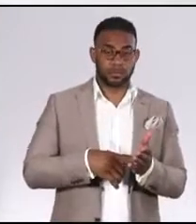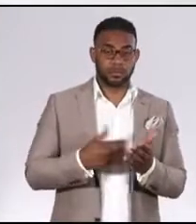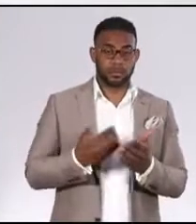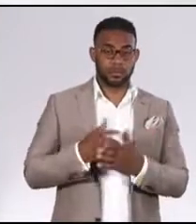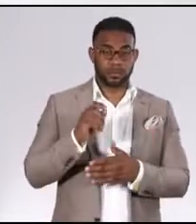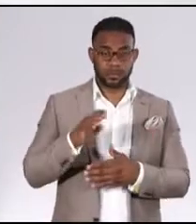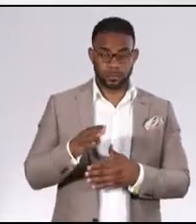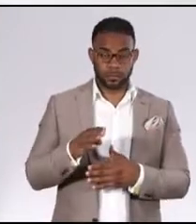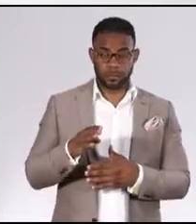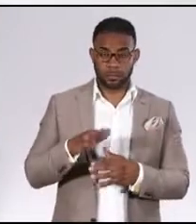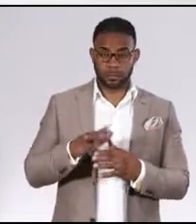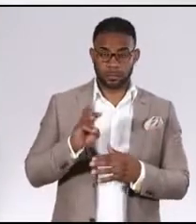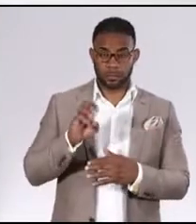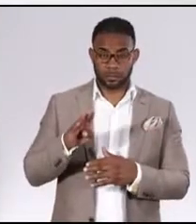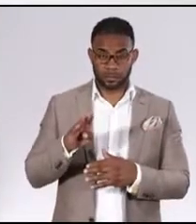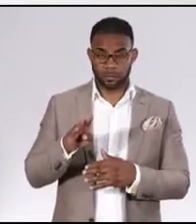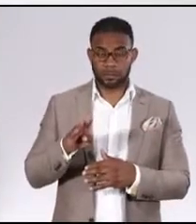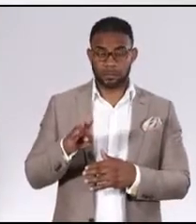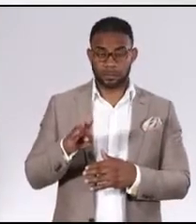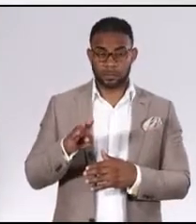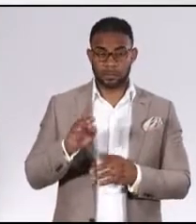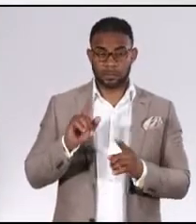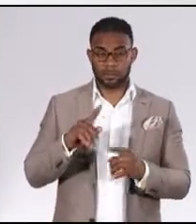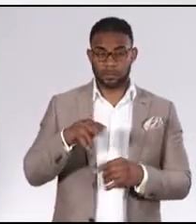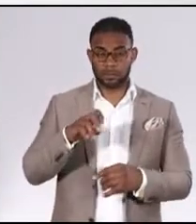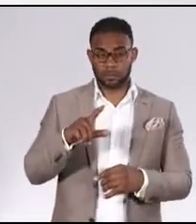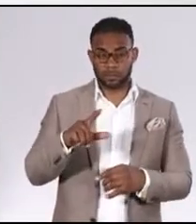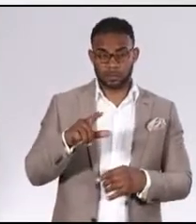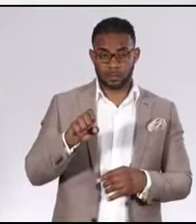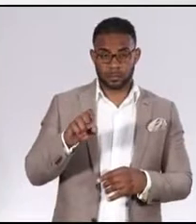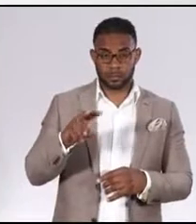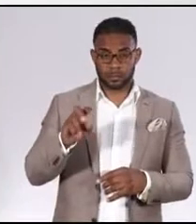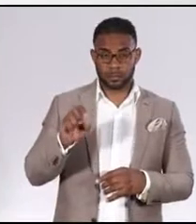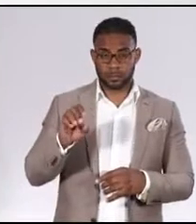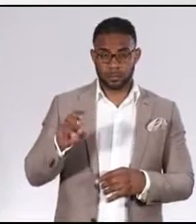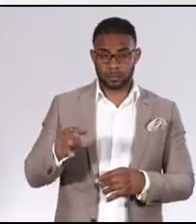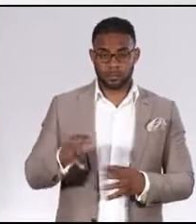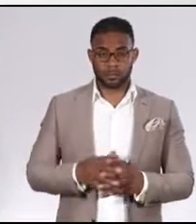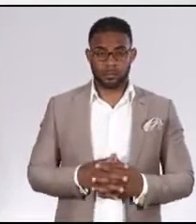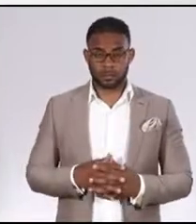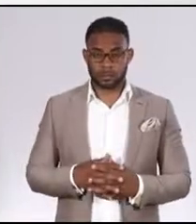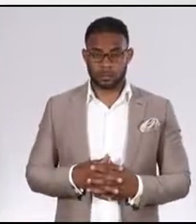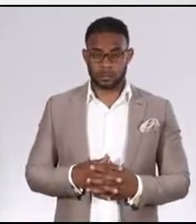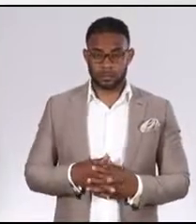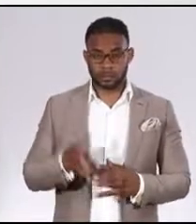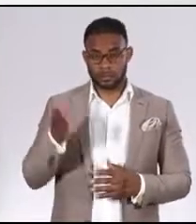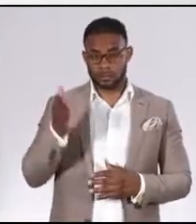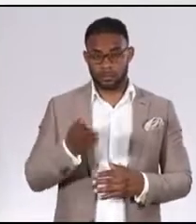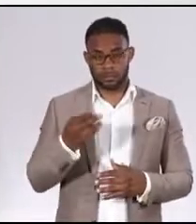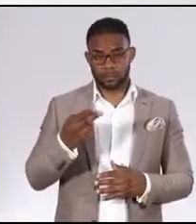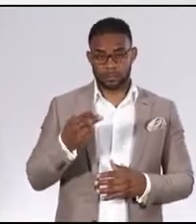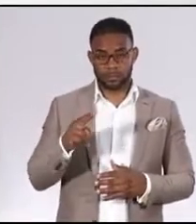on your web browser and go to pole ev dot com. Forward slash hl aa.